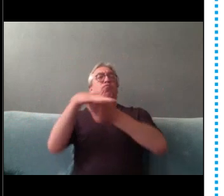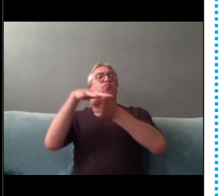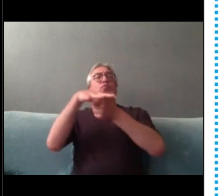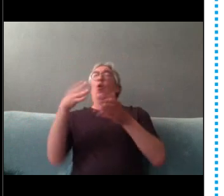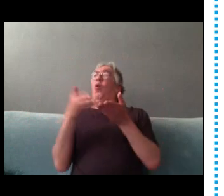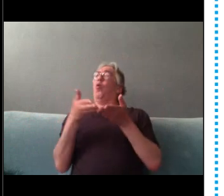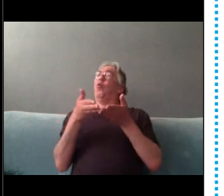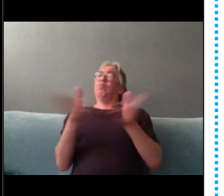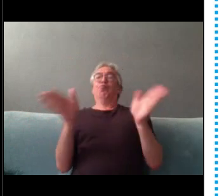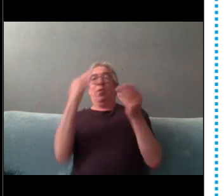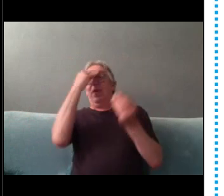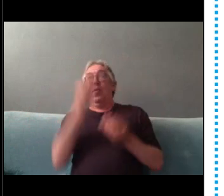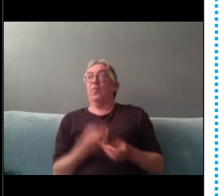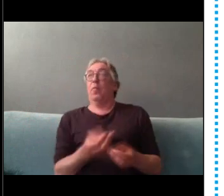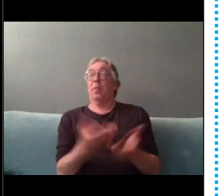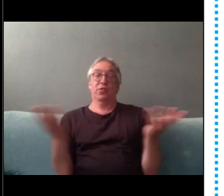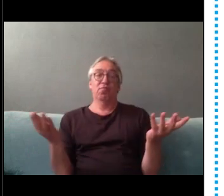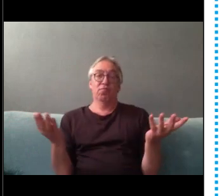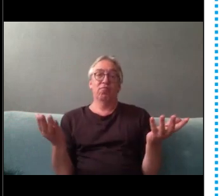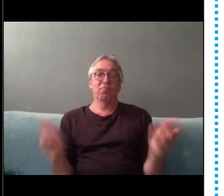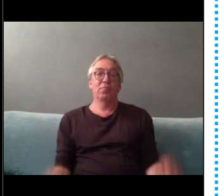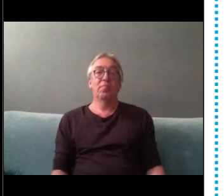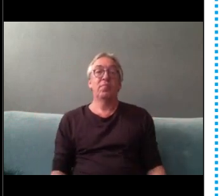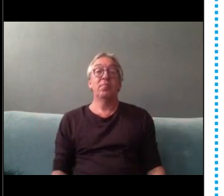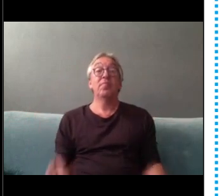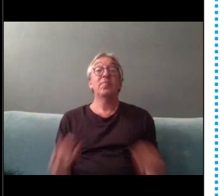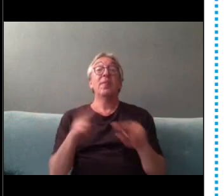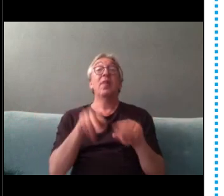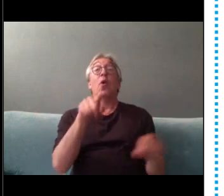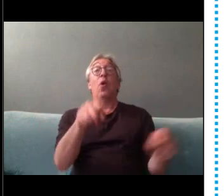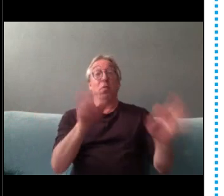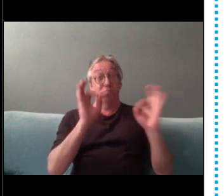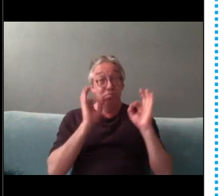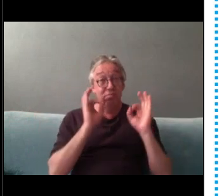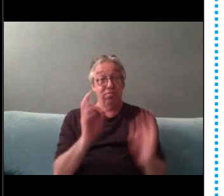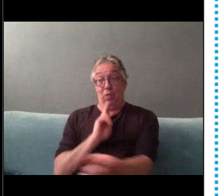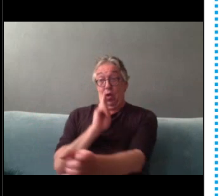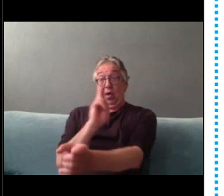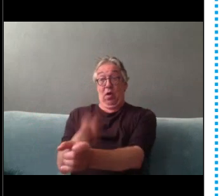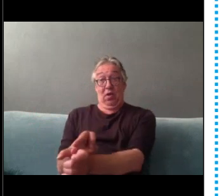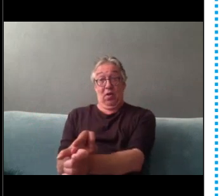And also if you aren't officially part of the EDF members newsletter